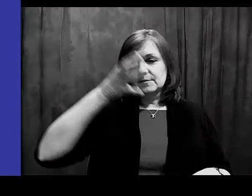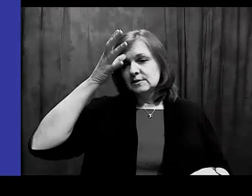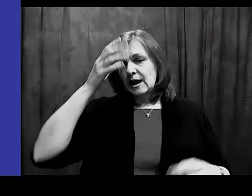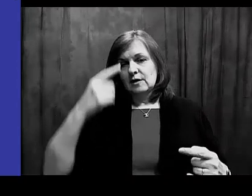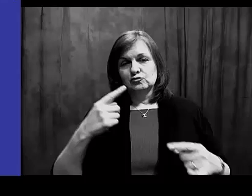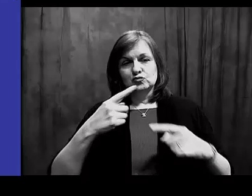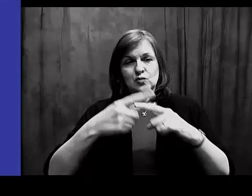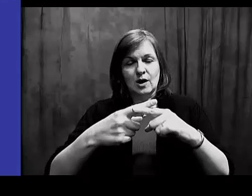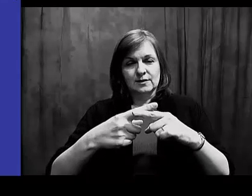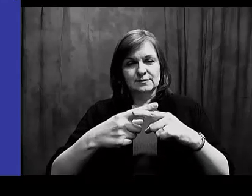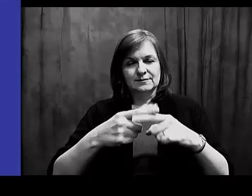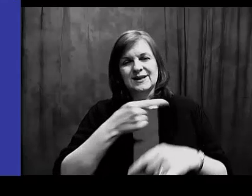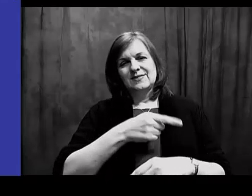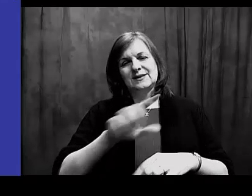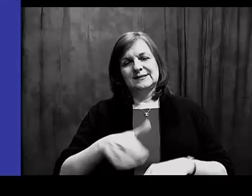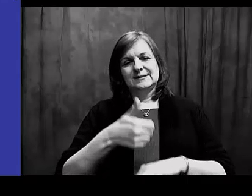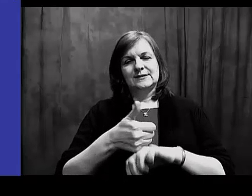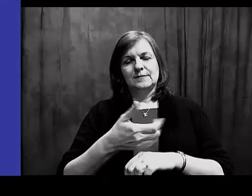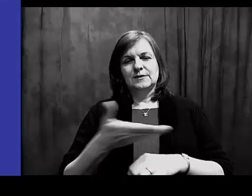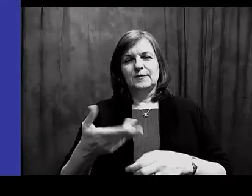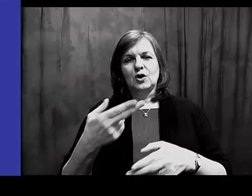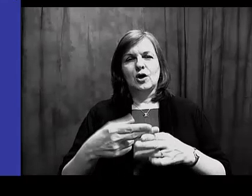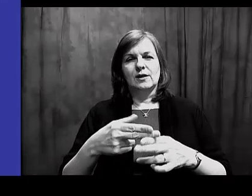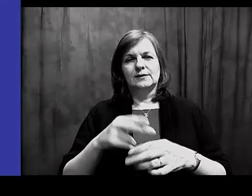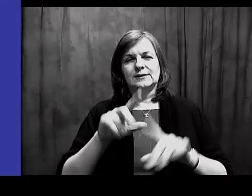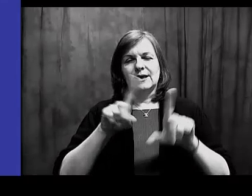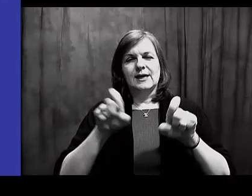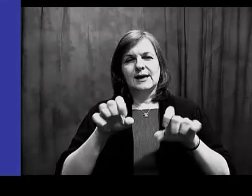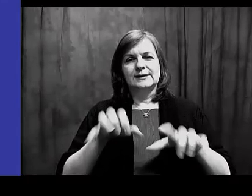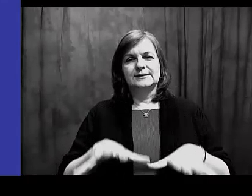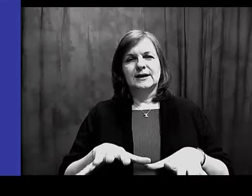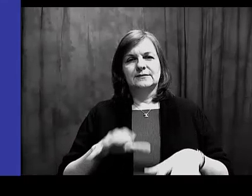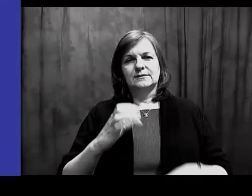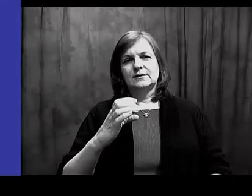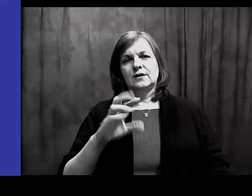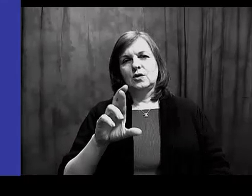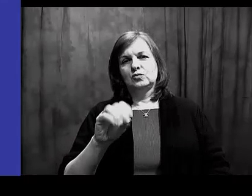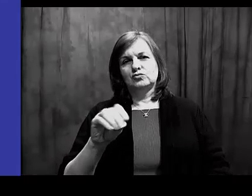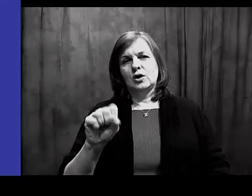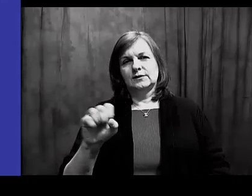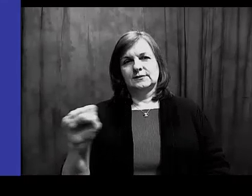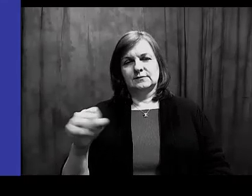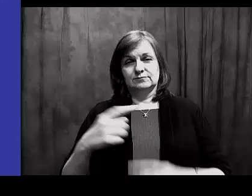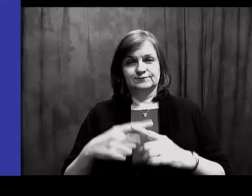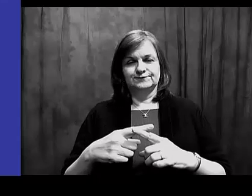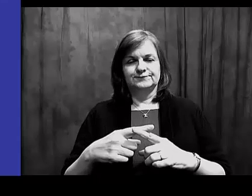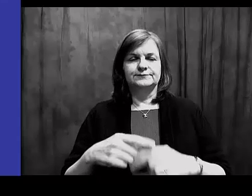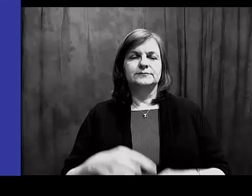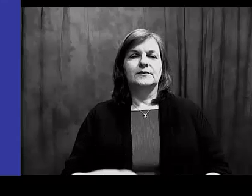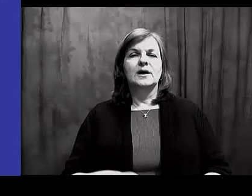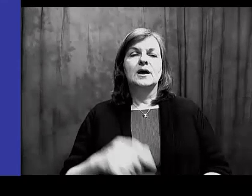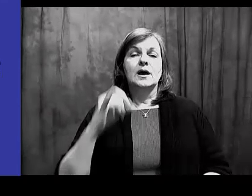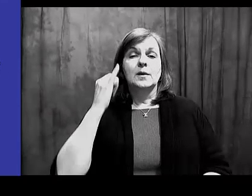so crossing those two this is actually set up something called a test cross